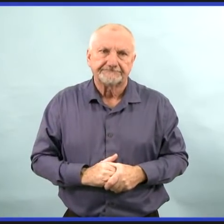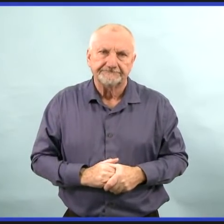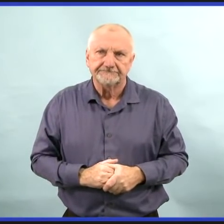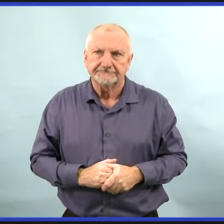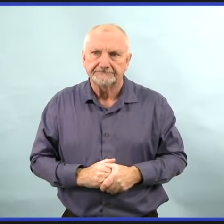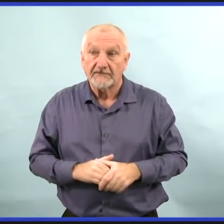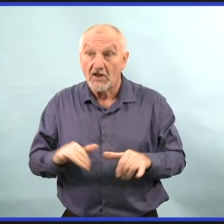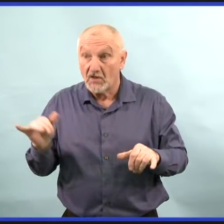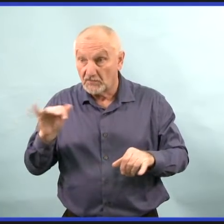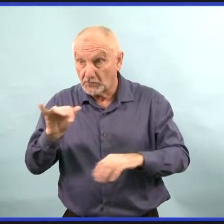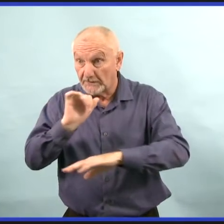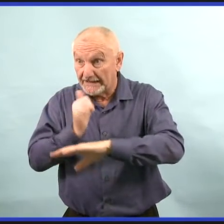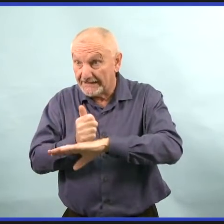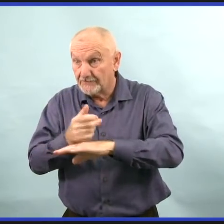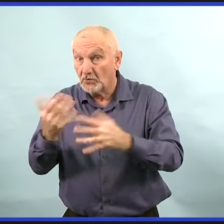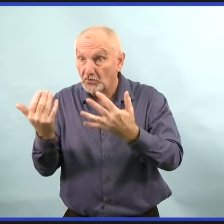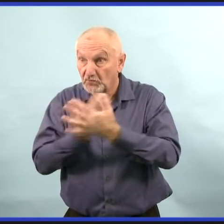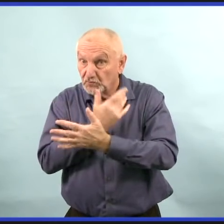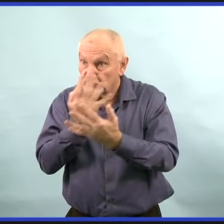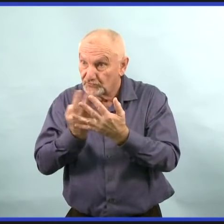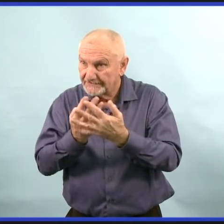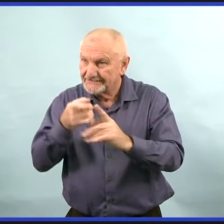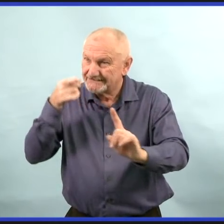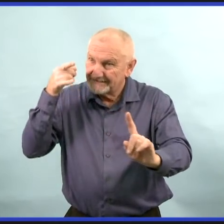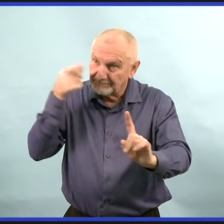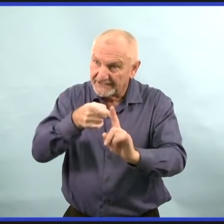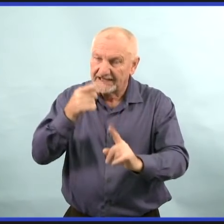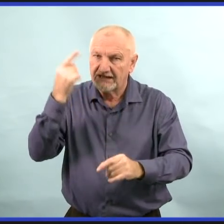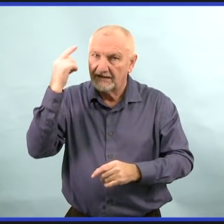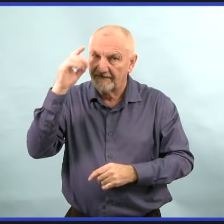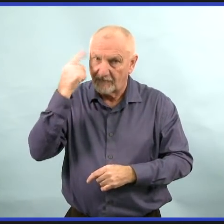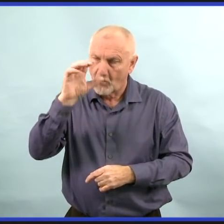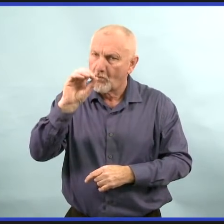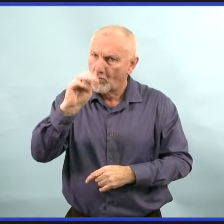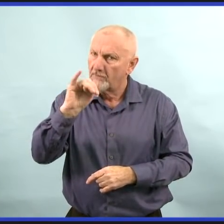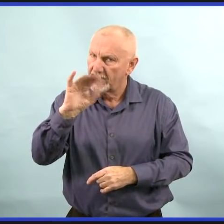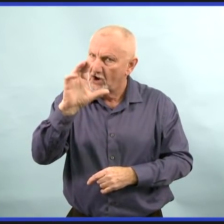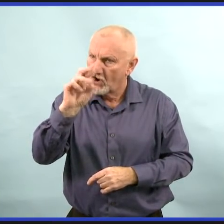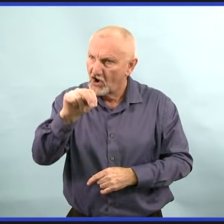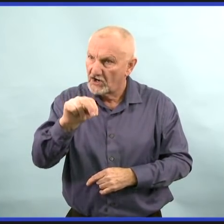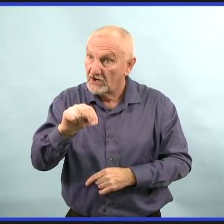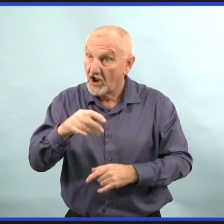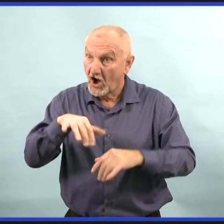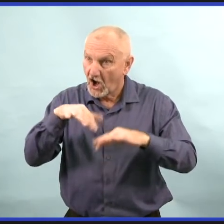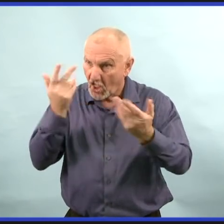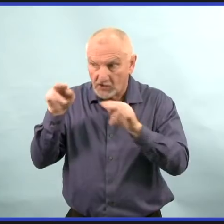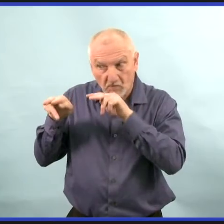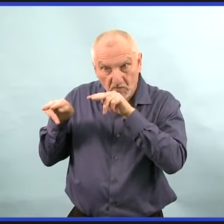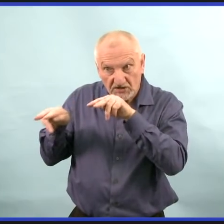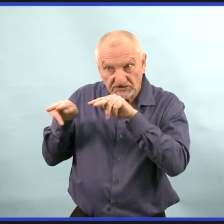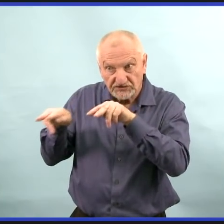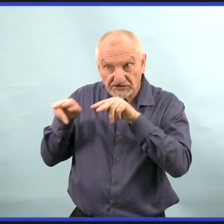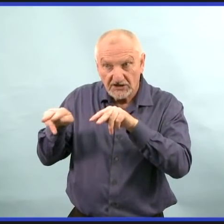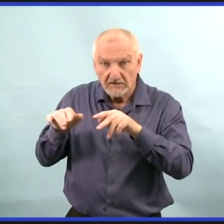lot of things to continue looking for um and monitoring variants we did scale back just on the